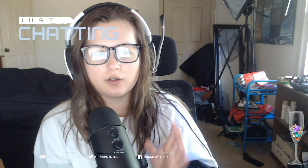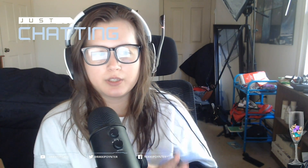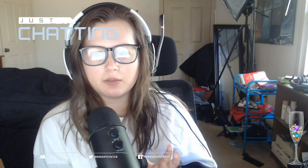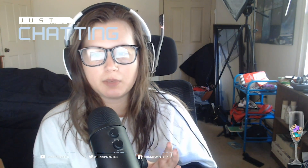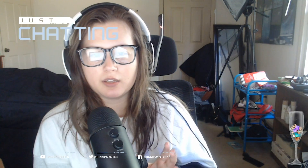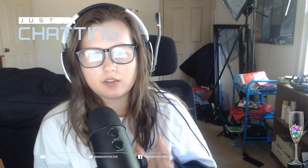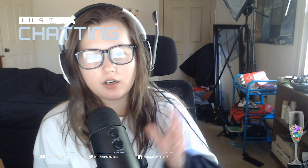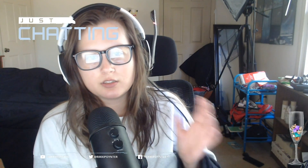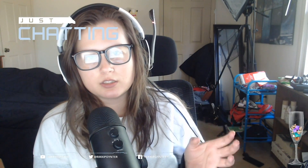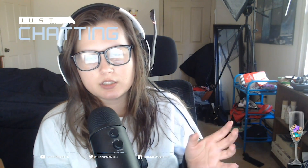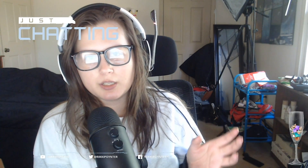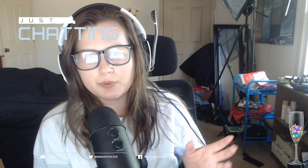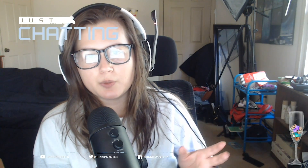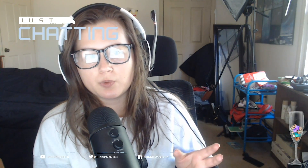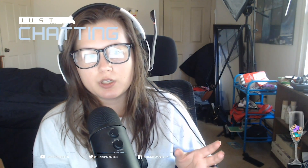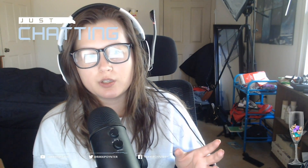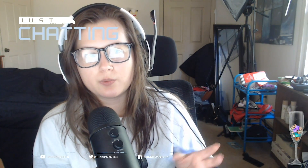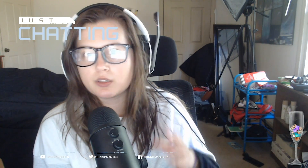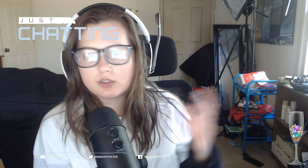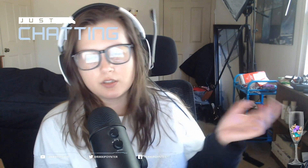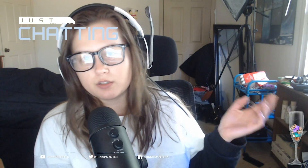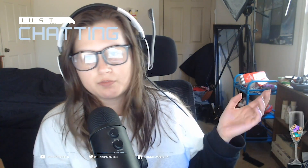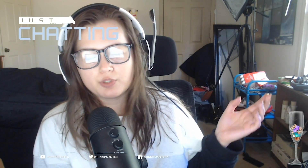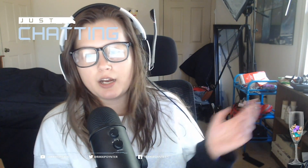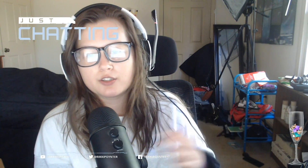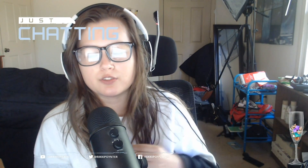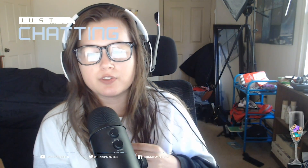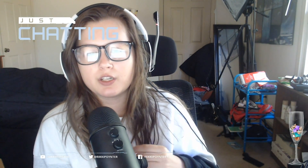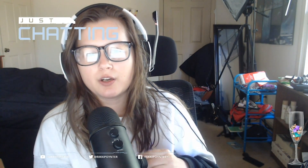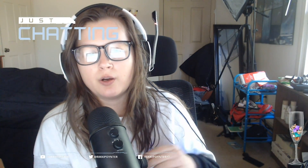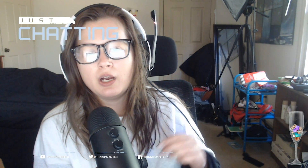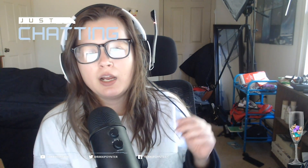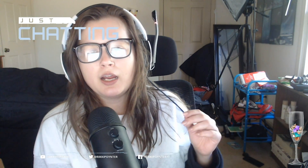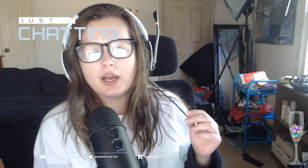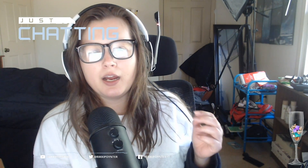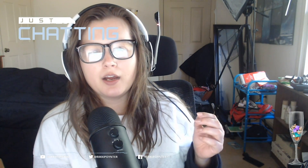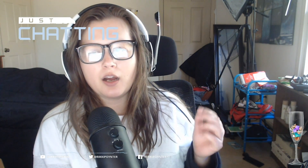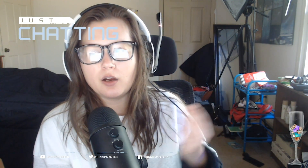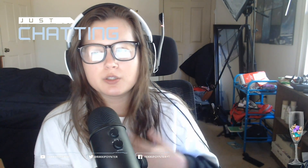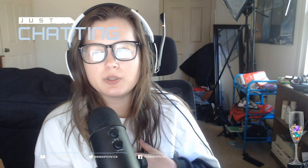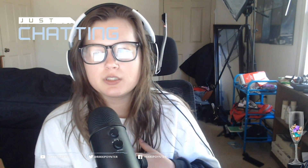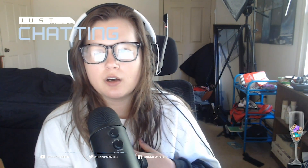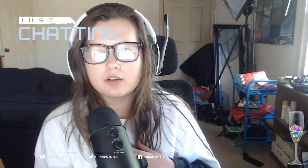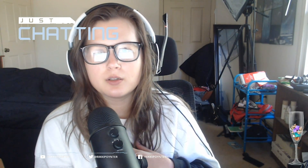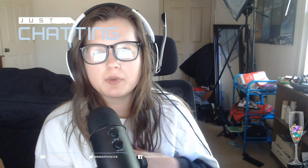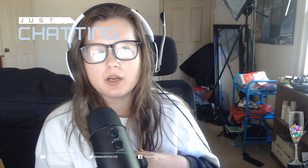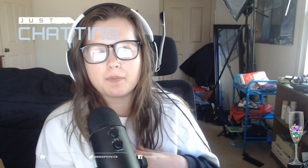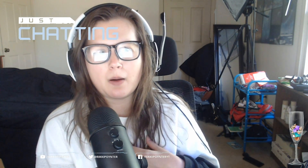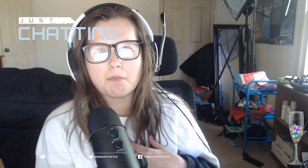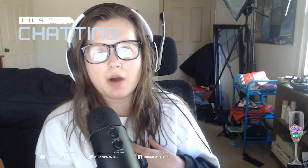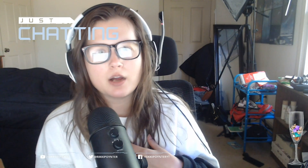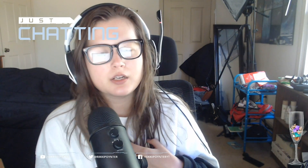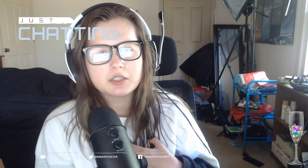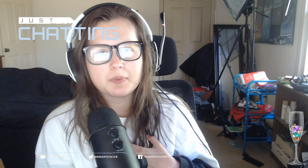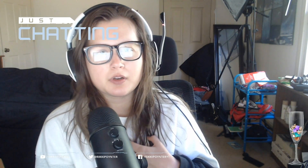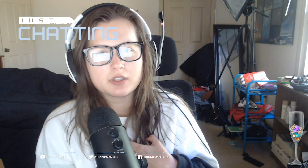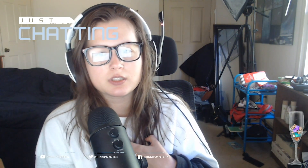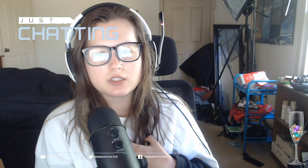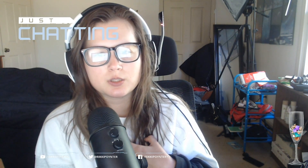Give my thoughts, as anyone would with a reaction video. And I also want to talk a little bit about my experiences